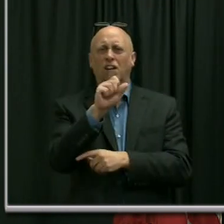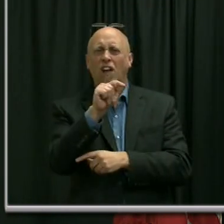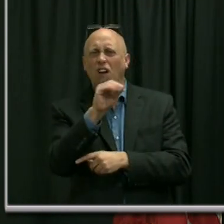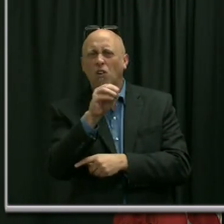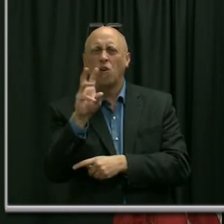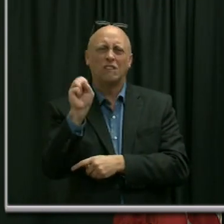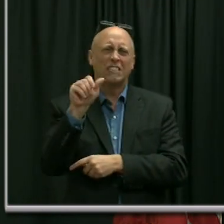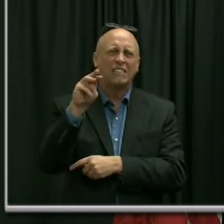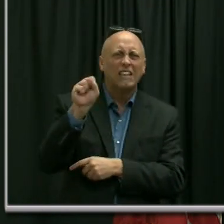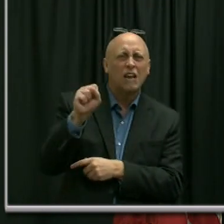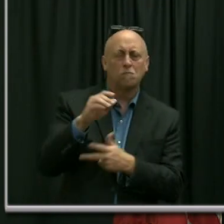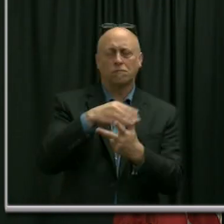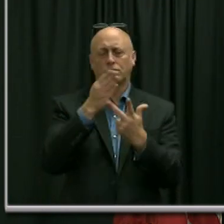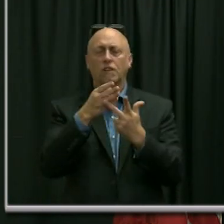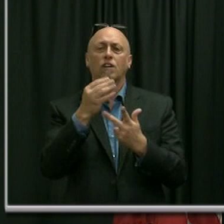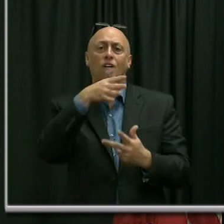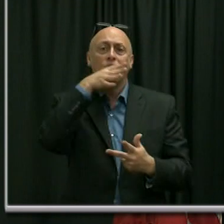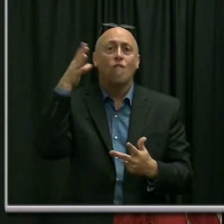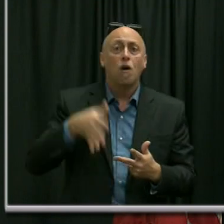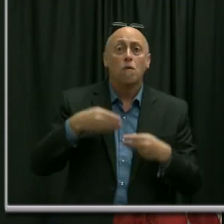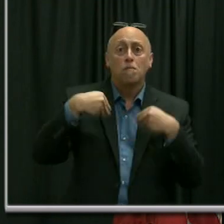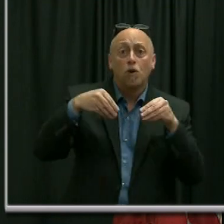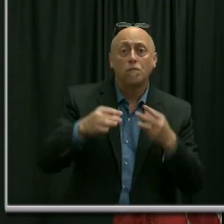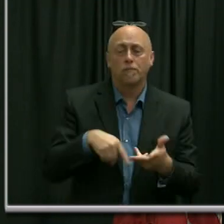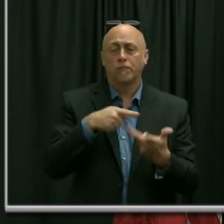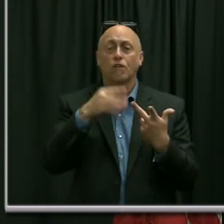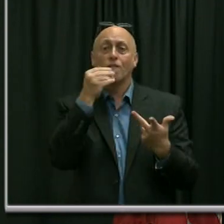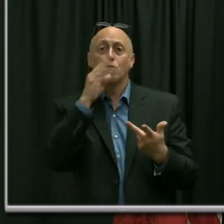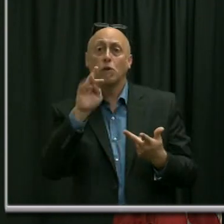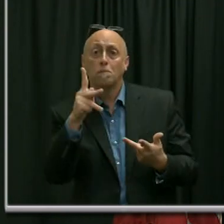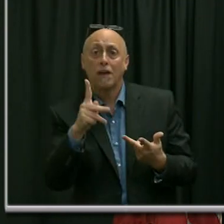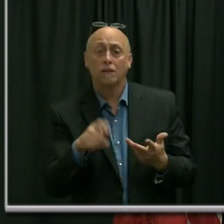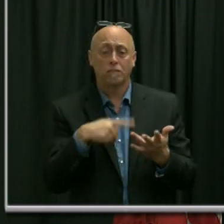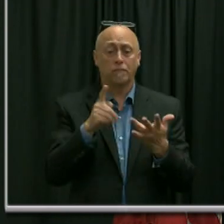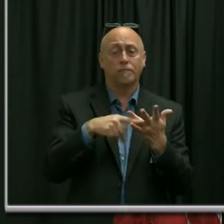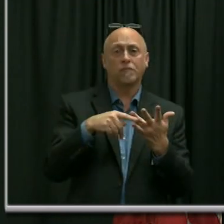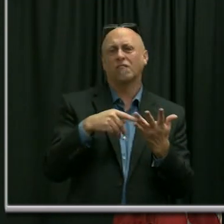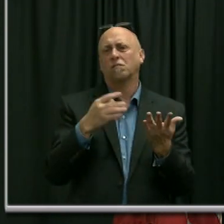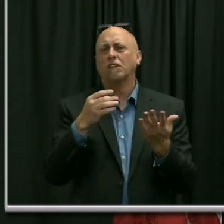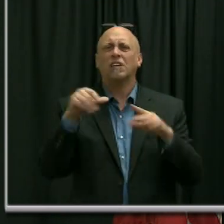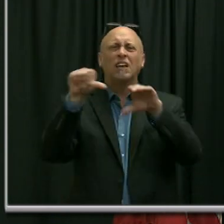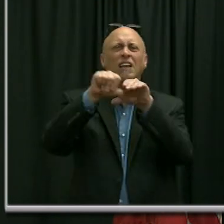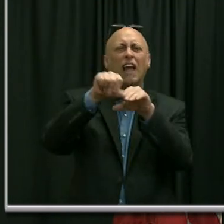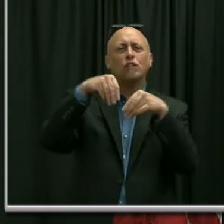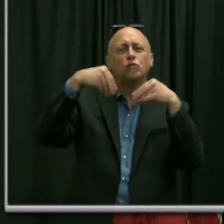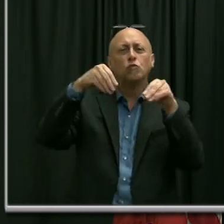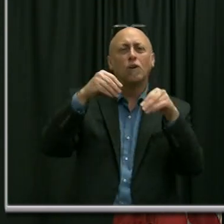BEVERAGE STORES BIG BOX STORES